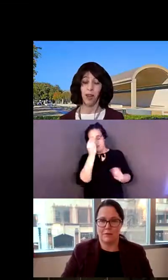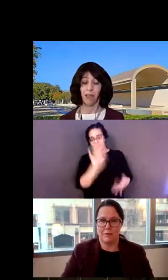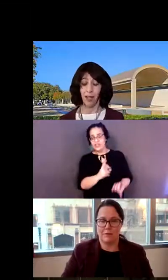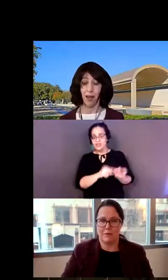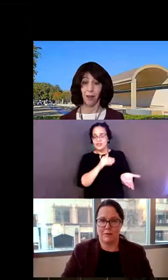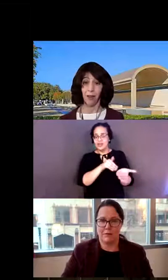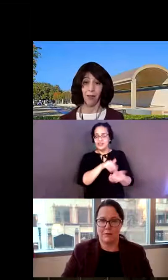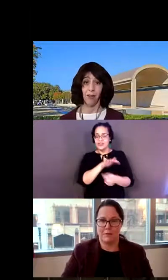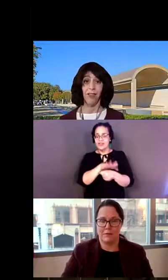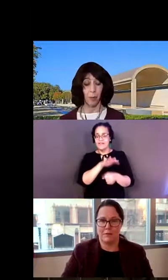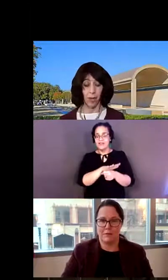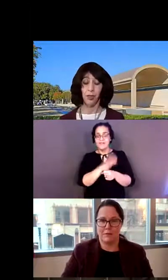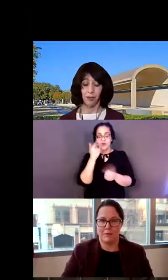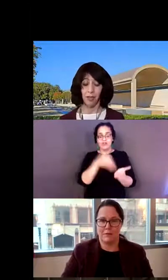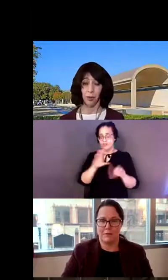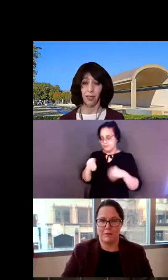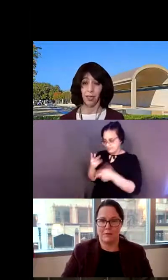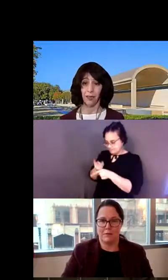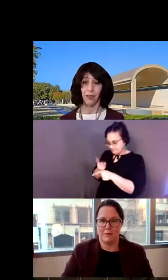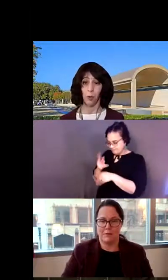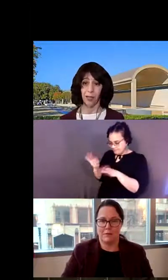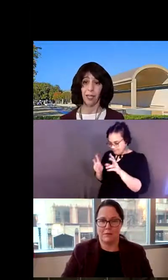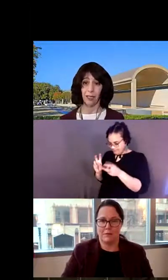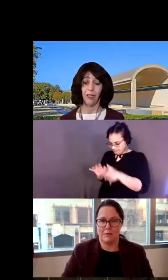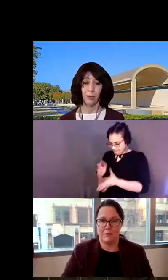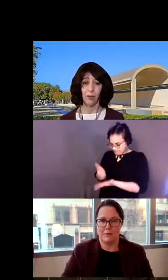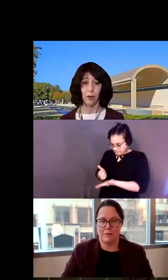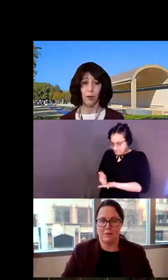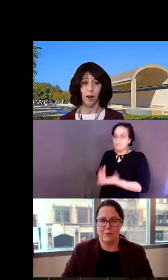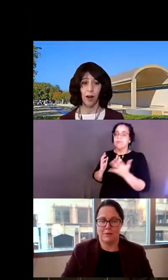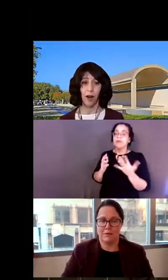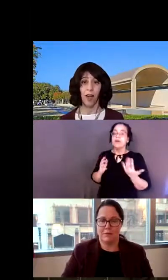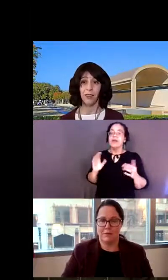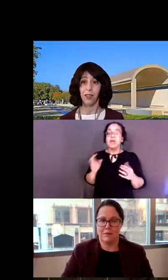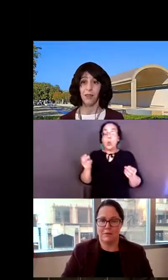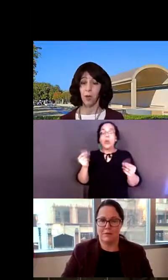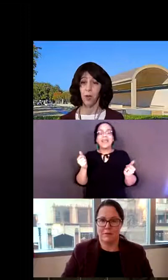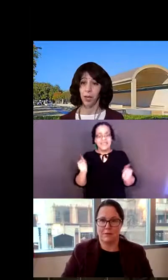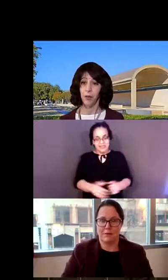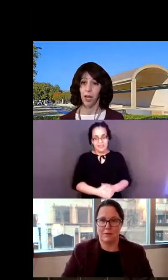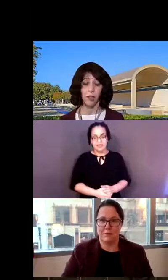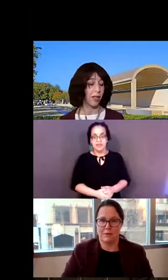the care that the patient desperately needs quickly. So